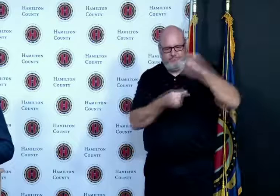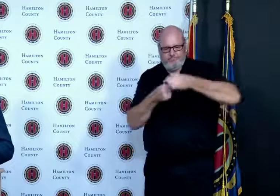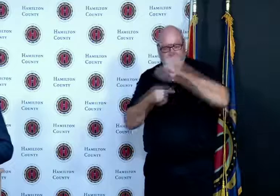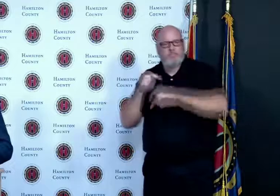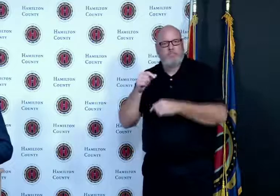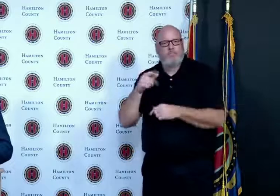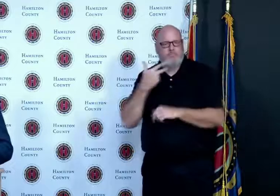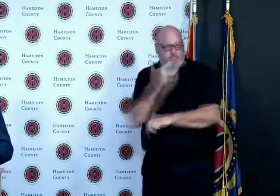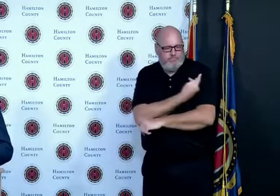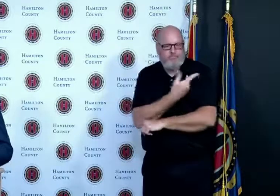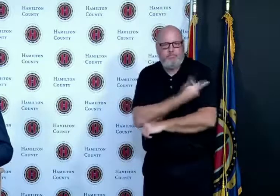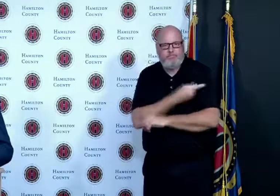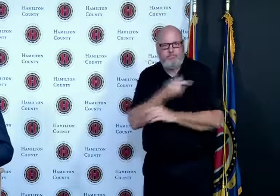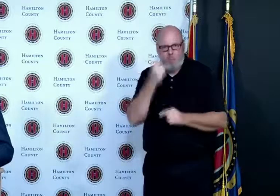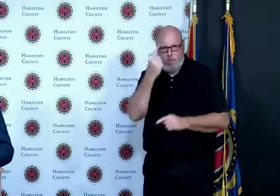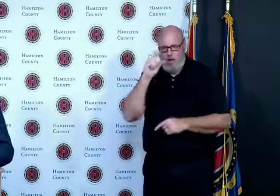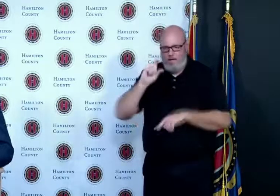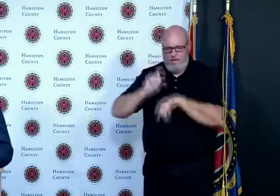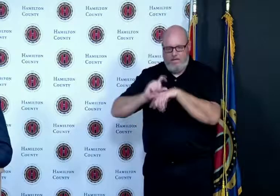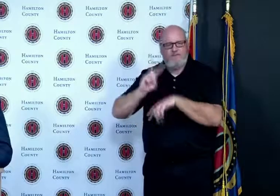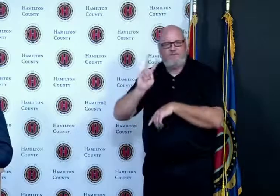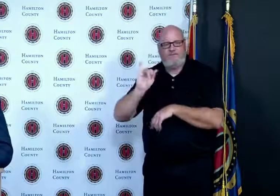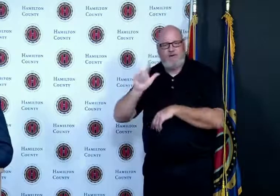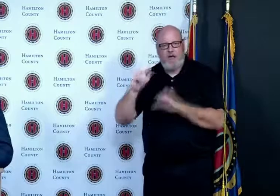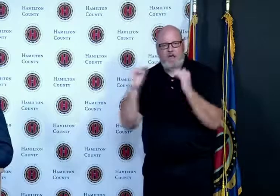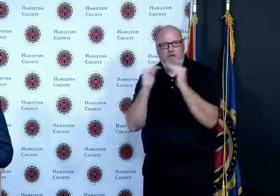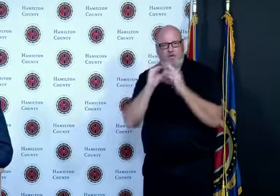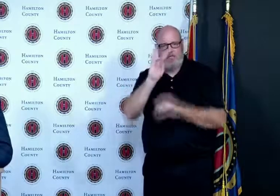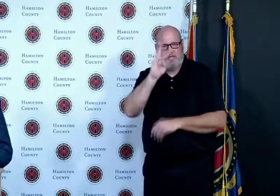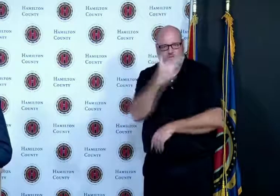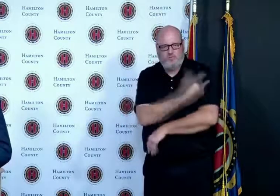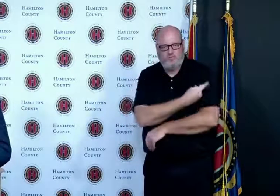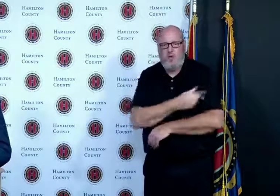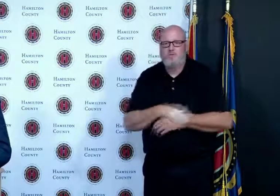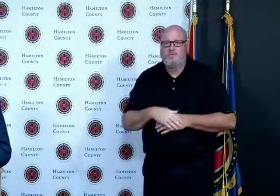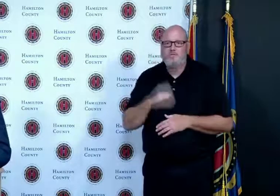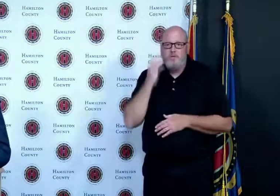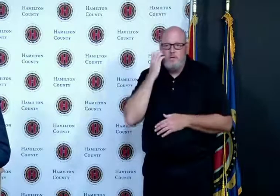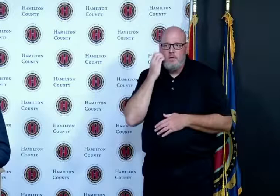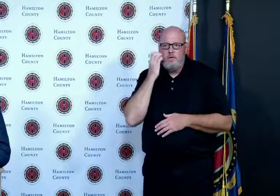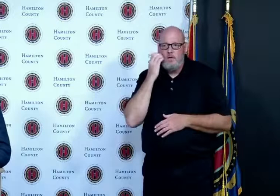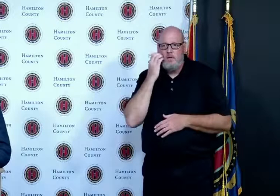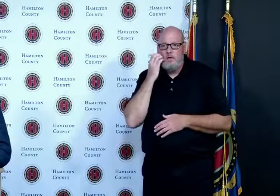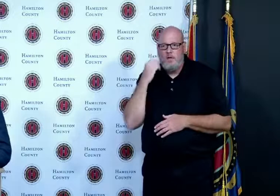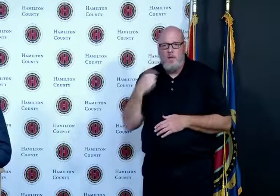most vaccine that I would have left over is the five doses that are left after opening one dose